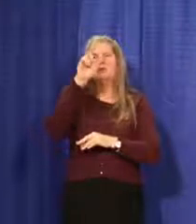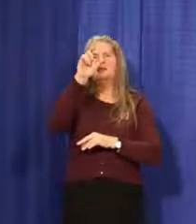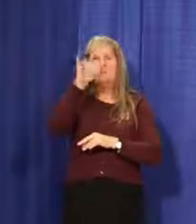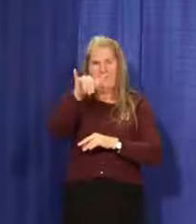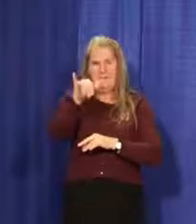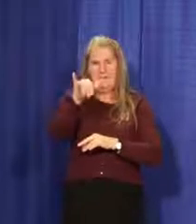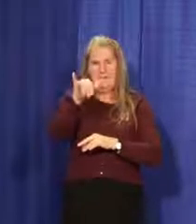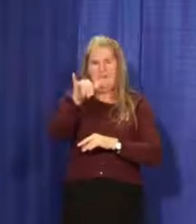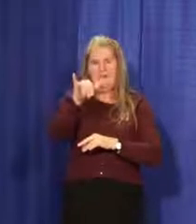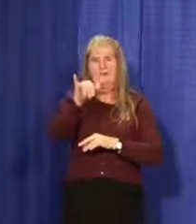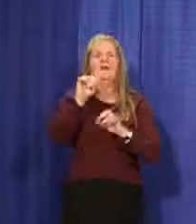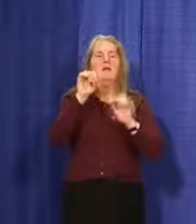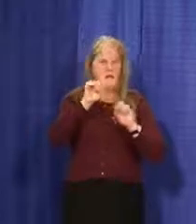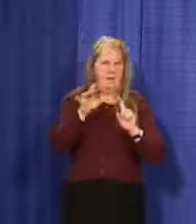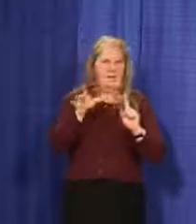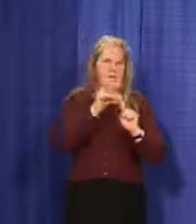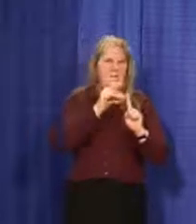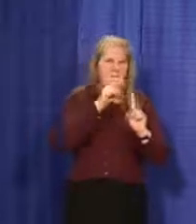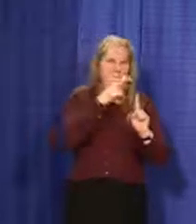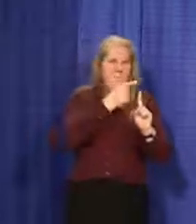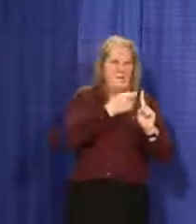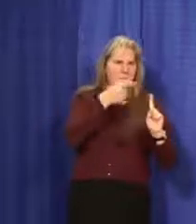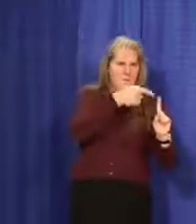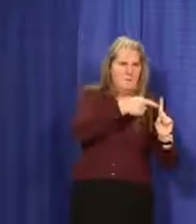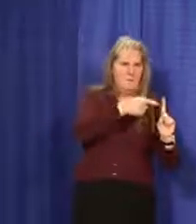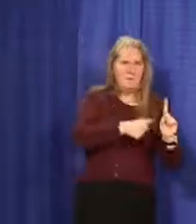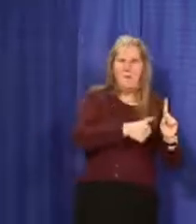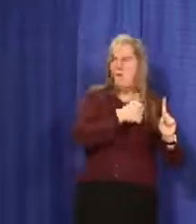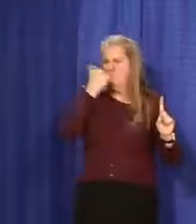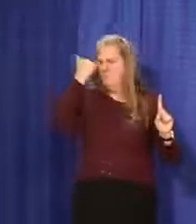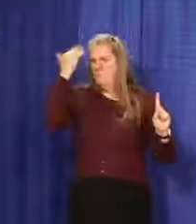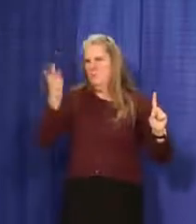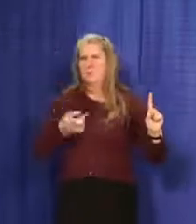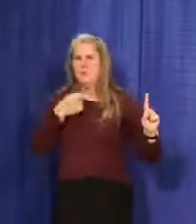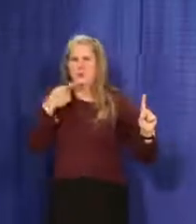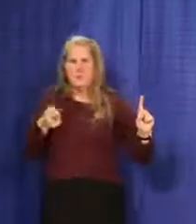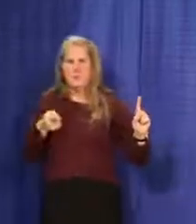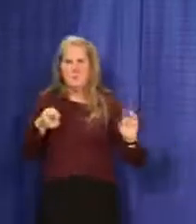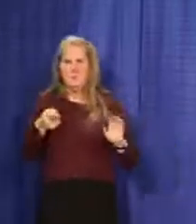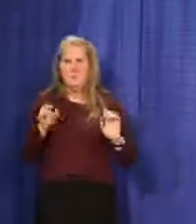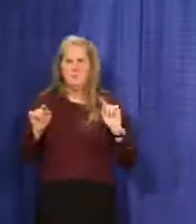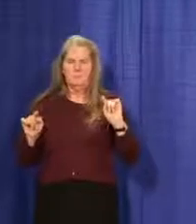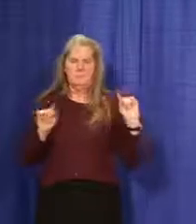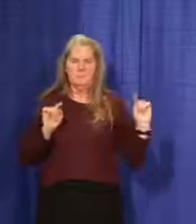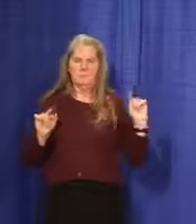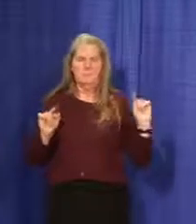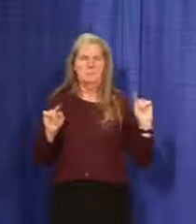and then how many or not are traceable to known contacts.